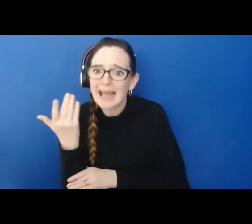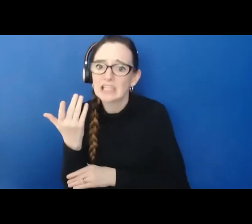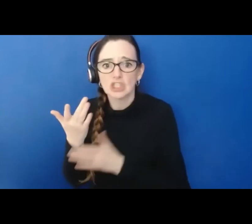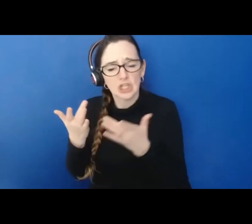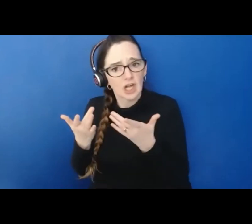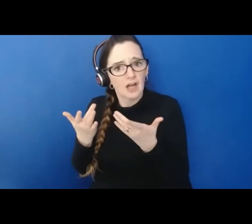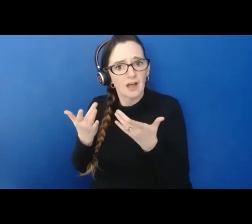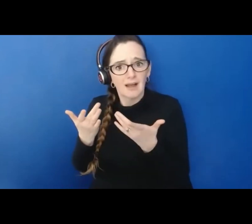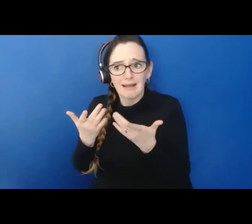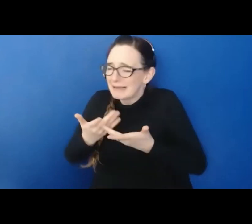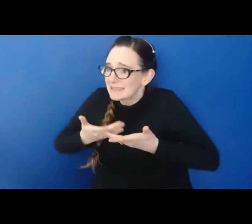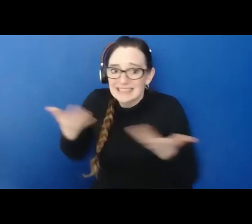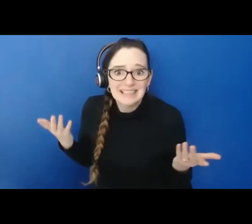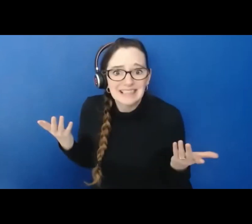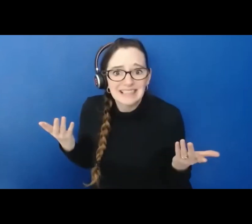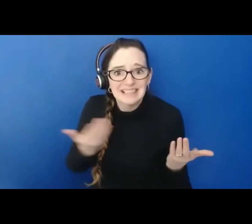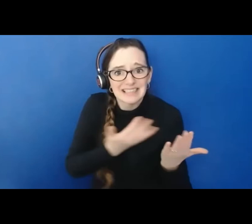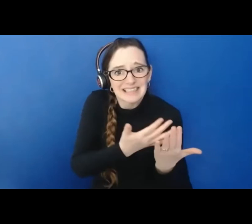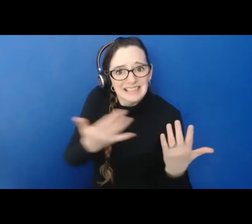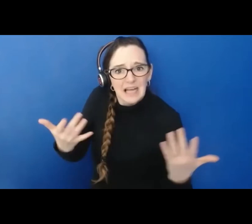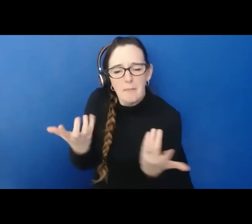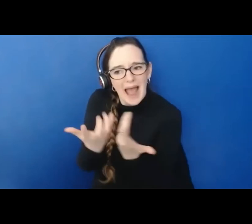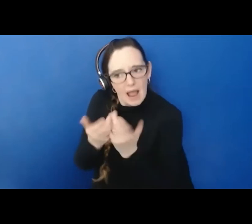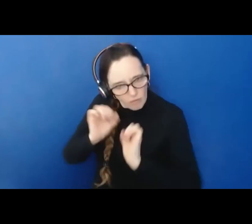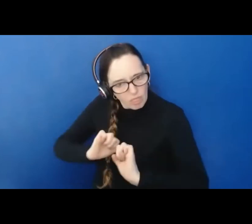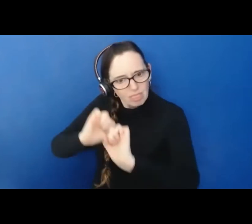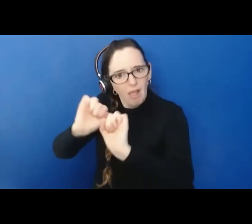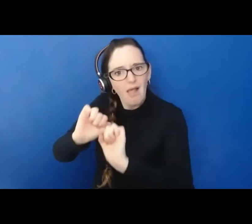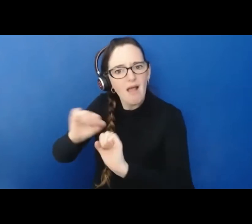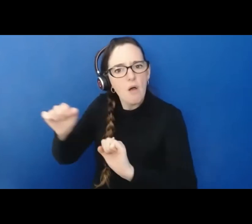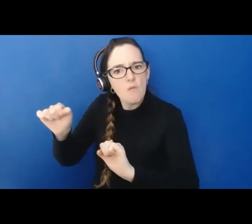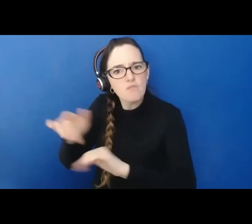And how we can bring that artistic production into a wider picture.